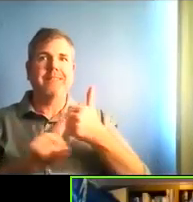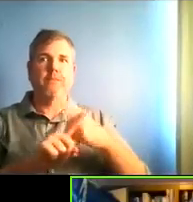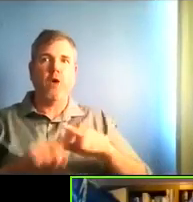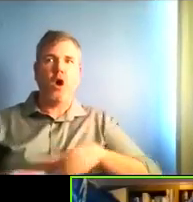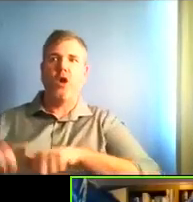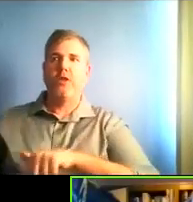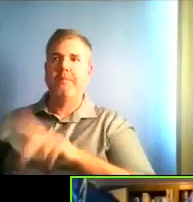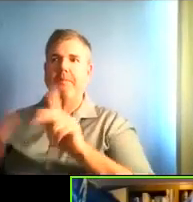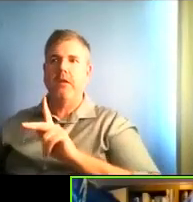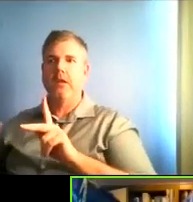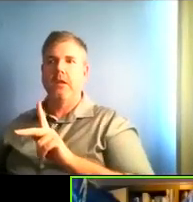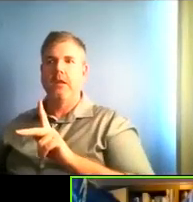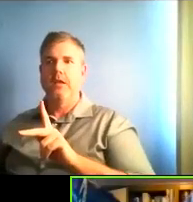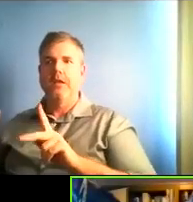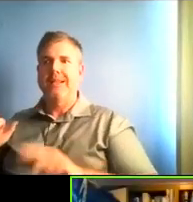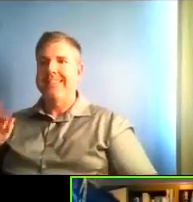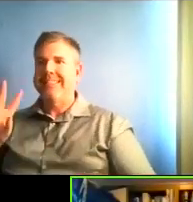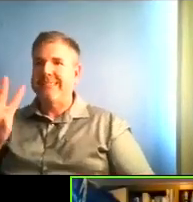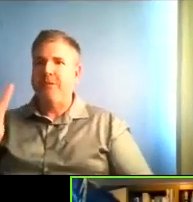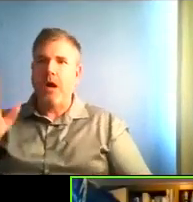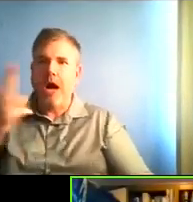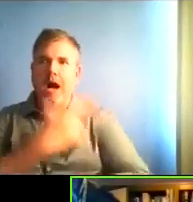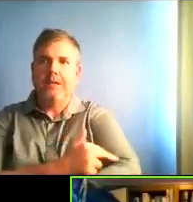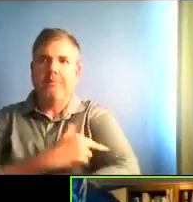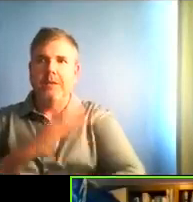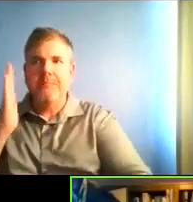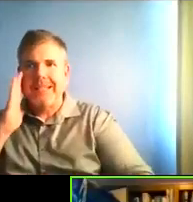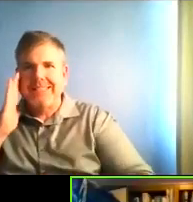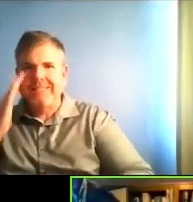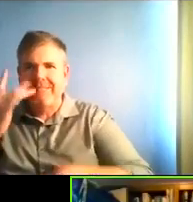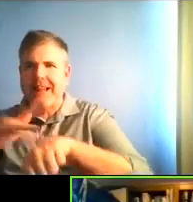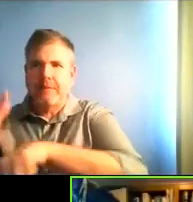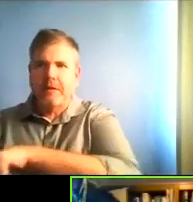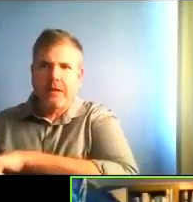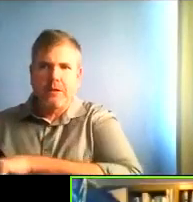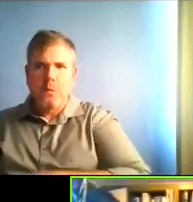resource availability chart on the SoCoEmergencia.org.